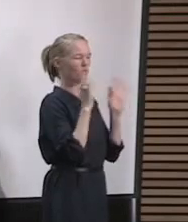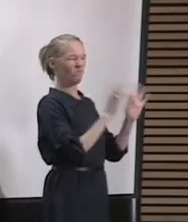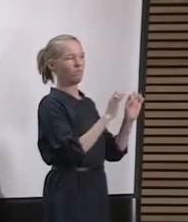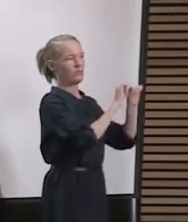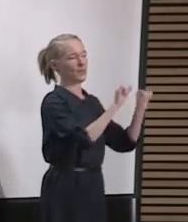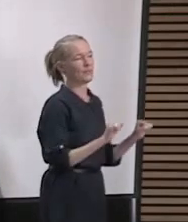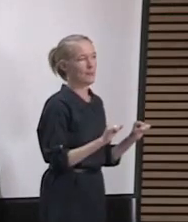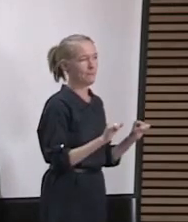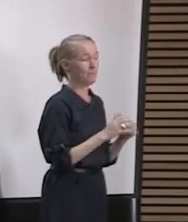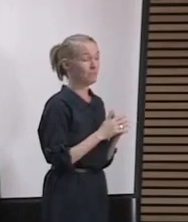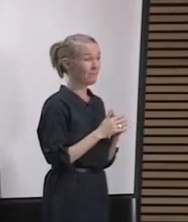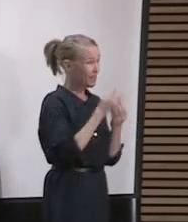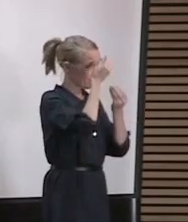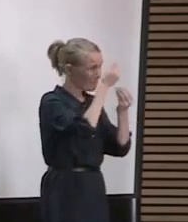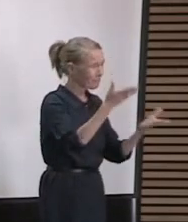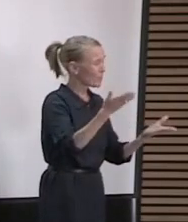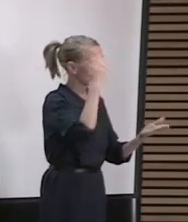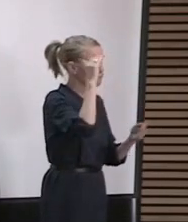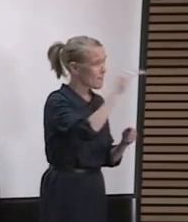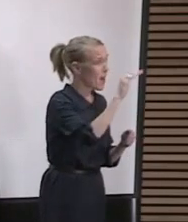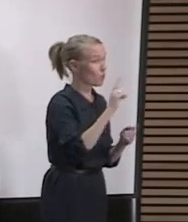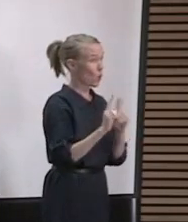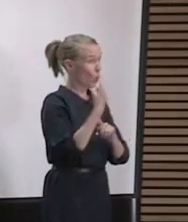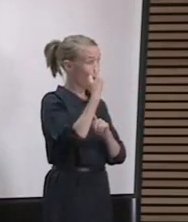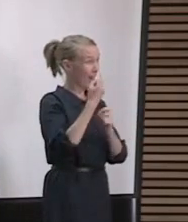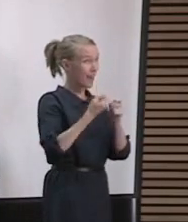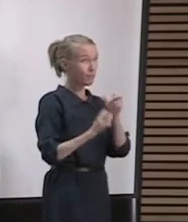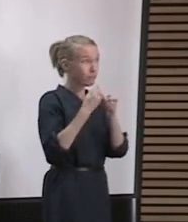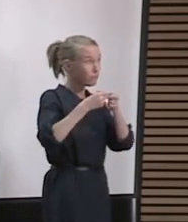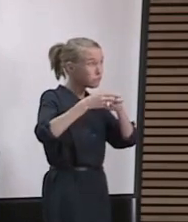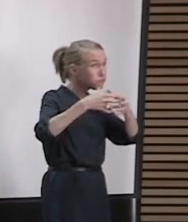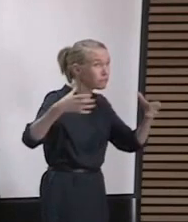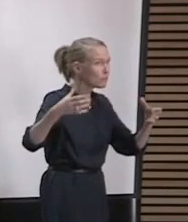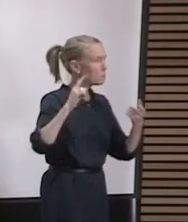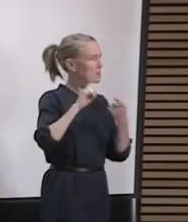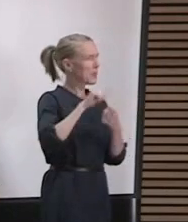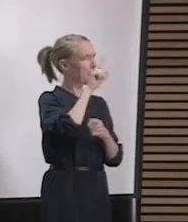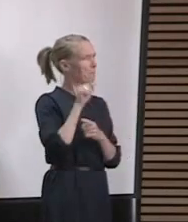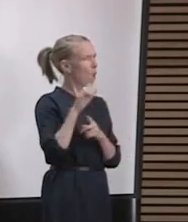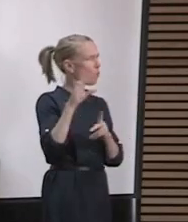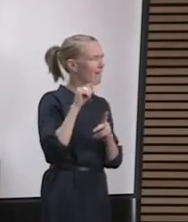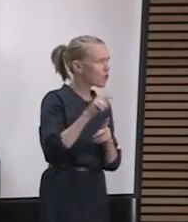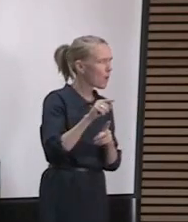that we need. Keep in mind - nothing to date has tracked the particular cluster we're dealing with back to our